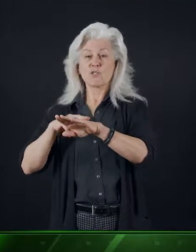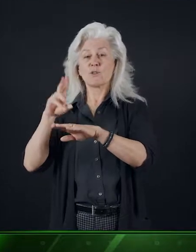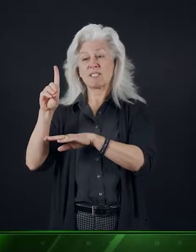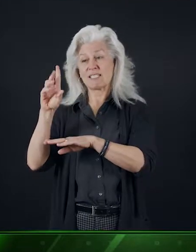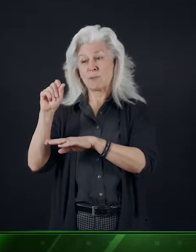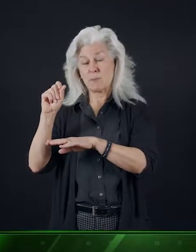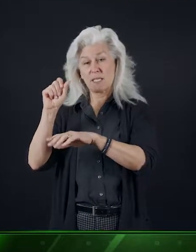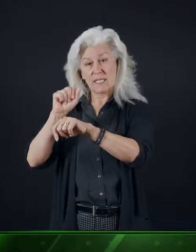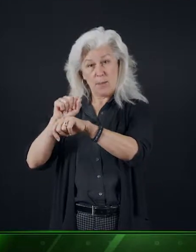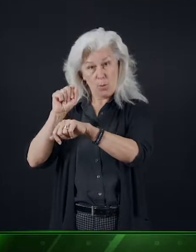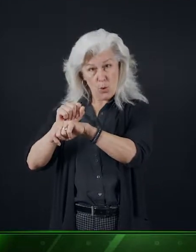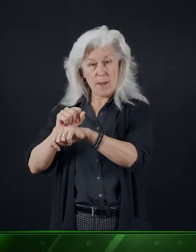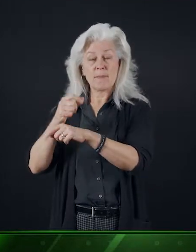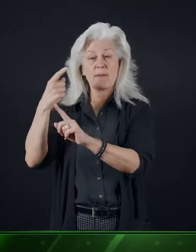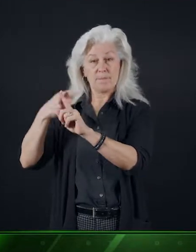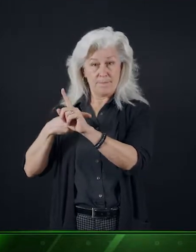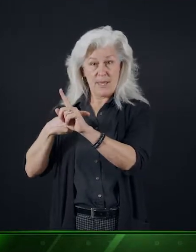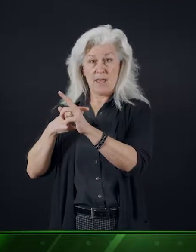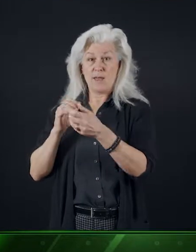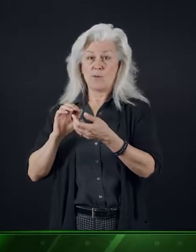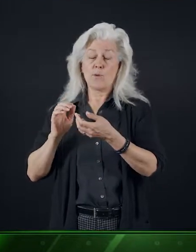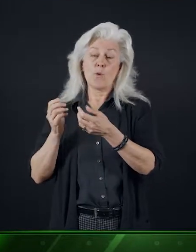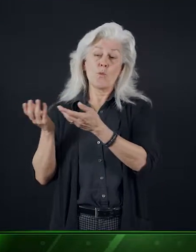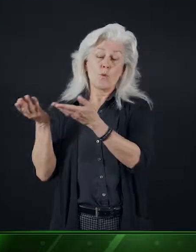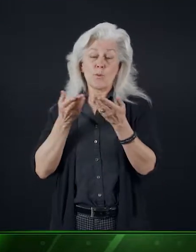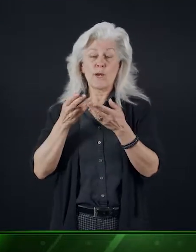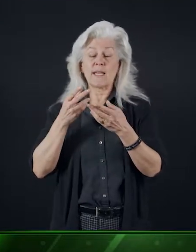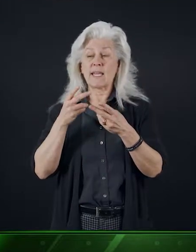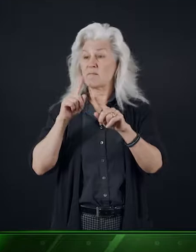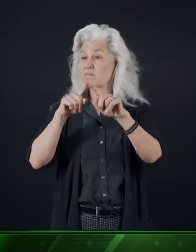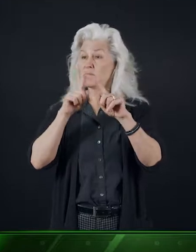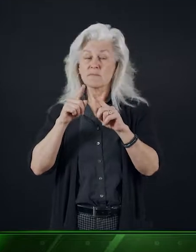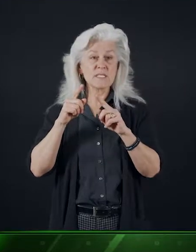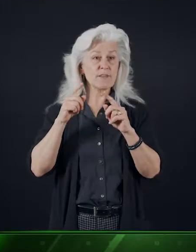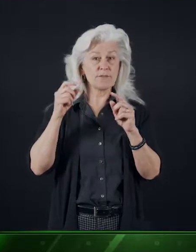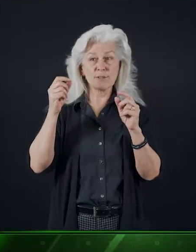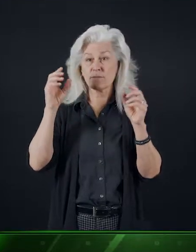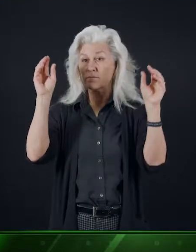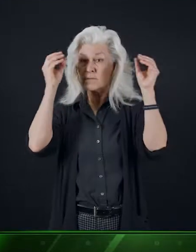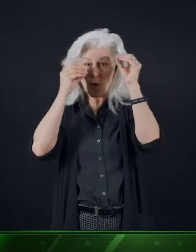We are bringing together voices from the disability community and sharing some of the innovative work